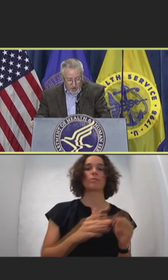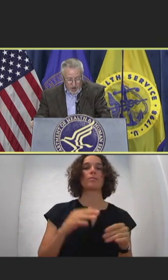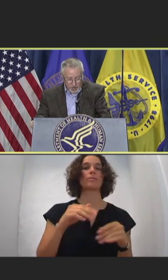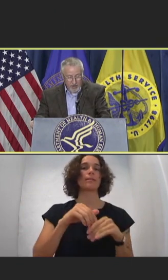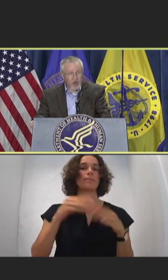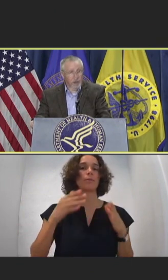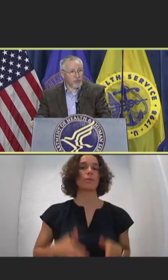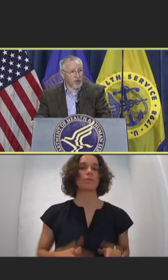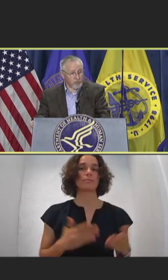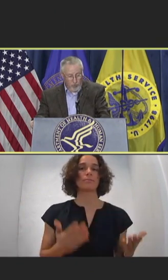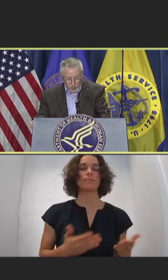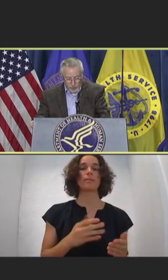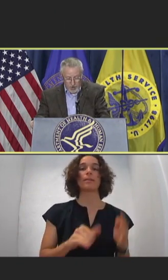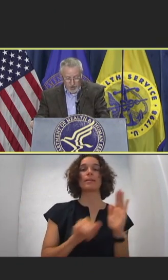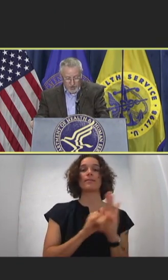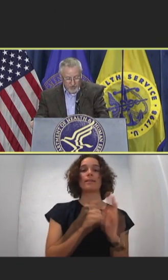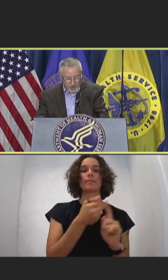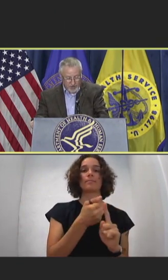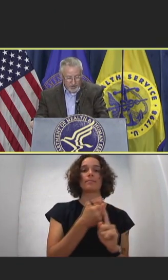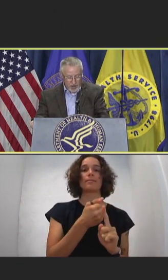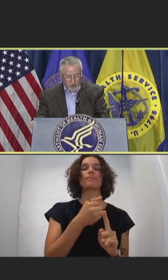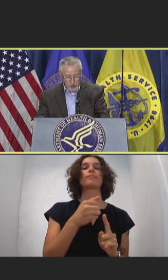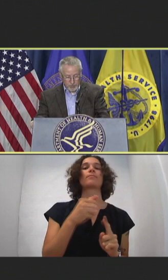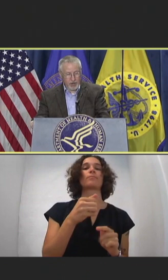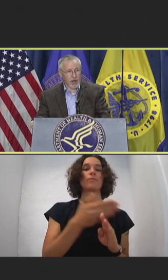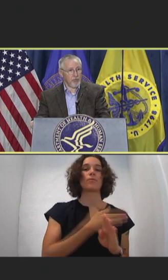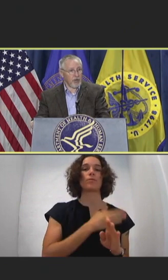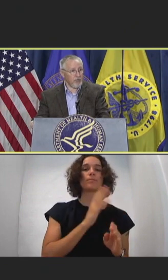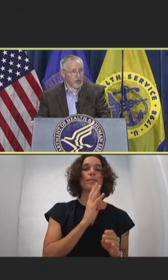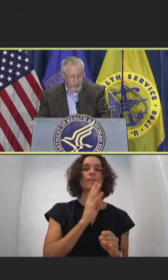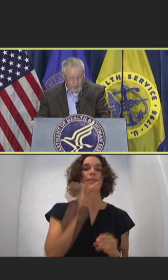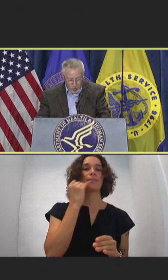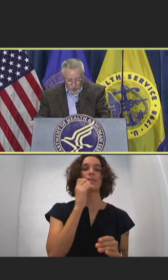identify themselves before speaking, if I didn't acknowledge you by name and giving you the floor.